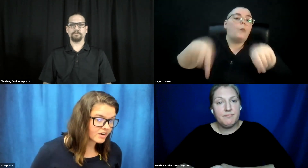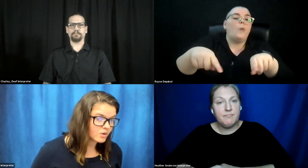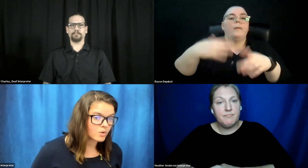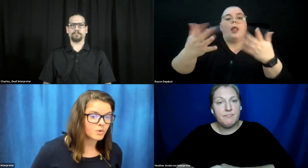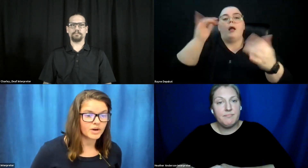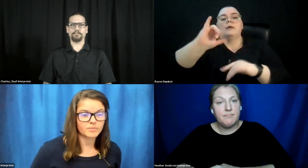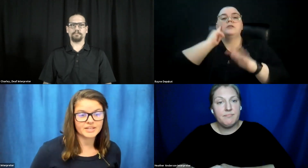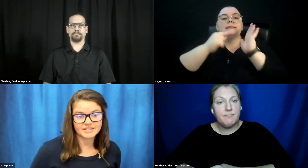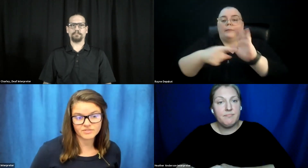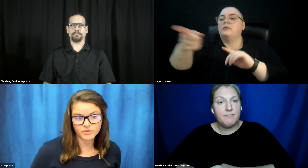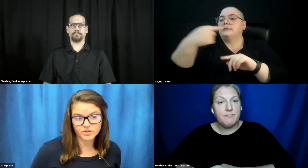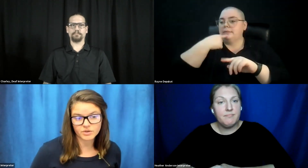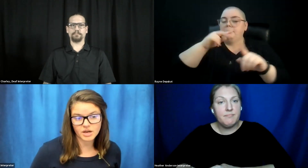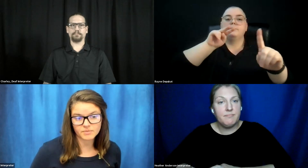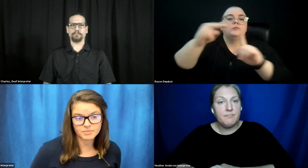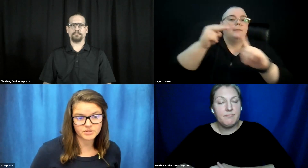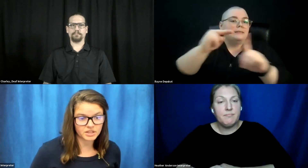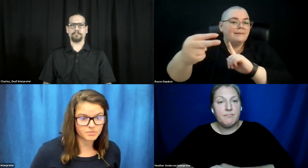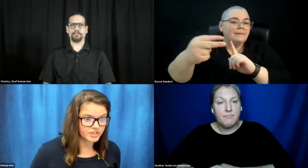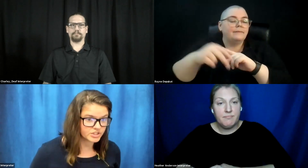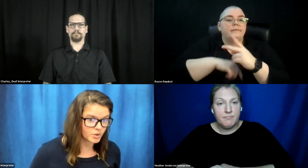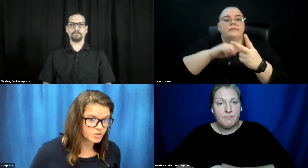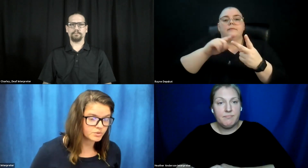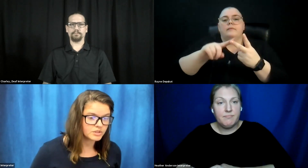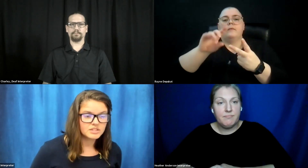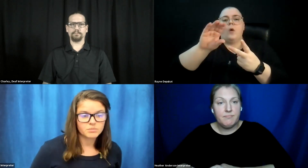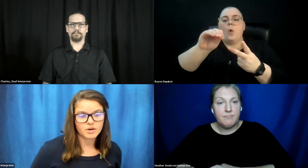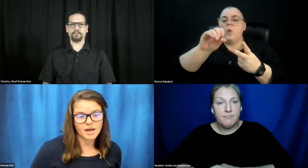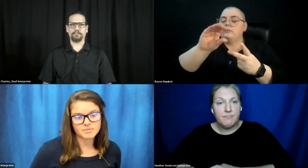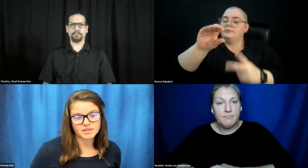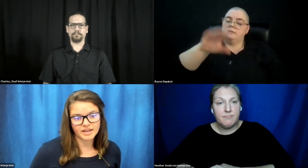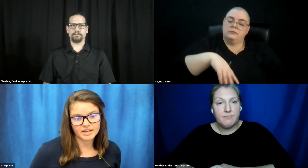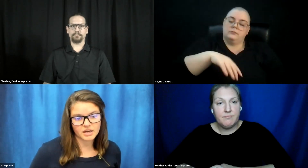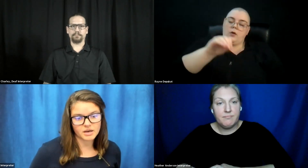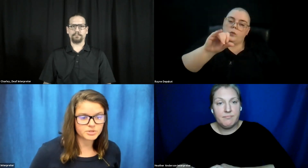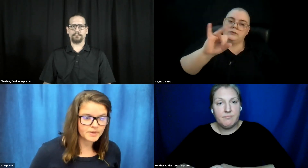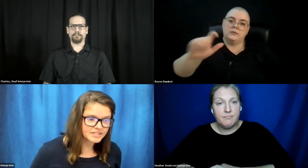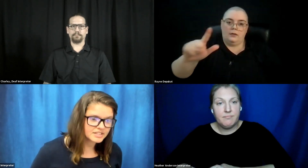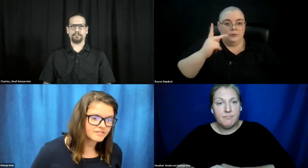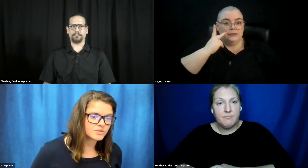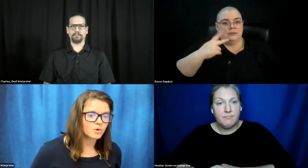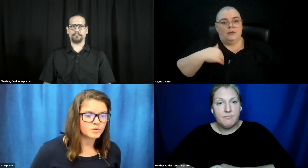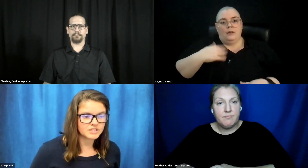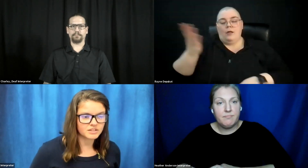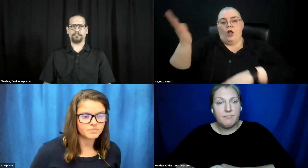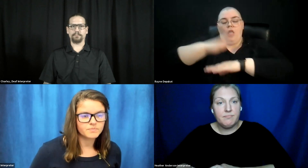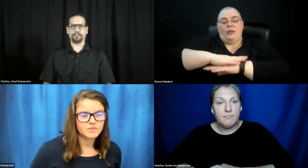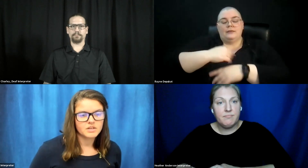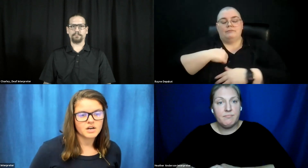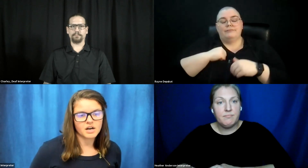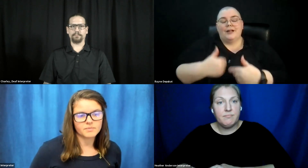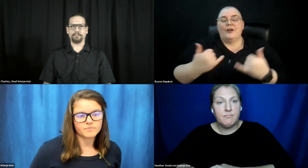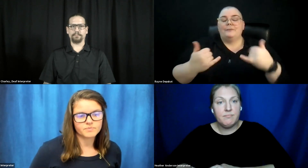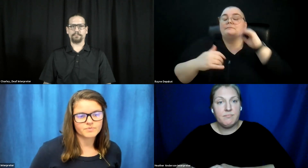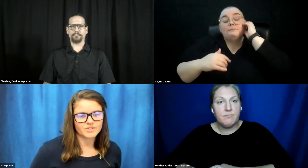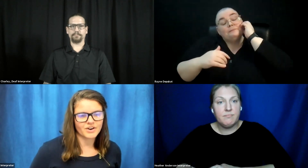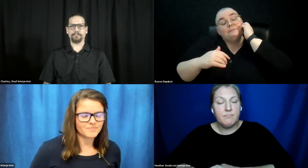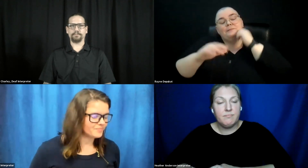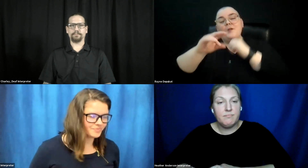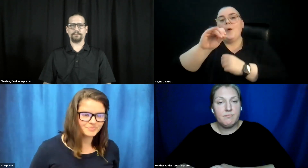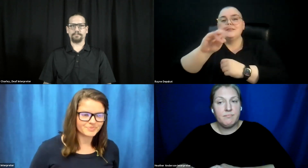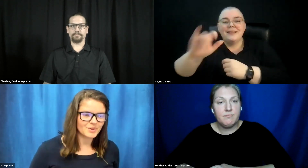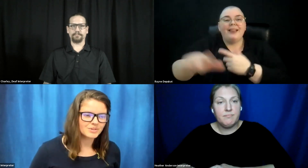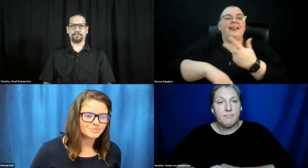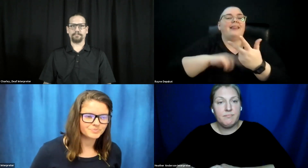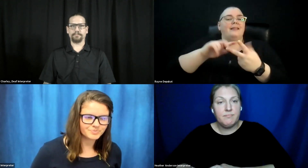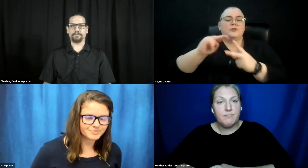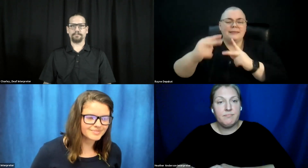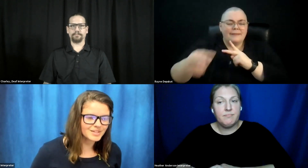there or where would be easy for people in the community to go to perhaps something like perspectives or also. I'm sorry.